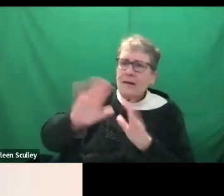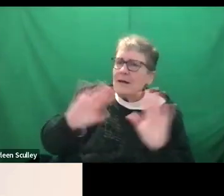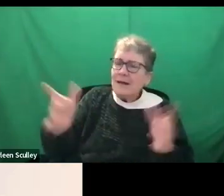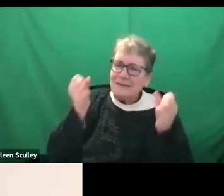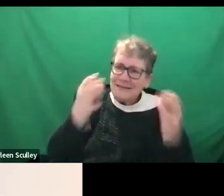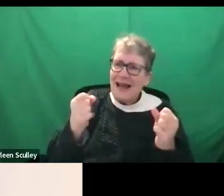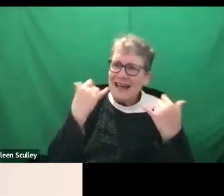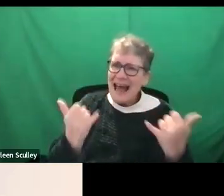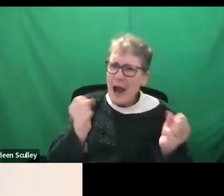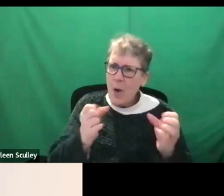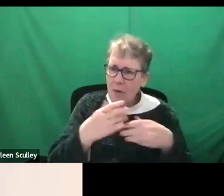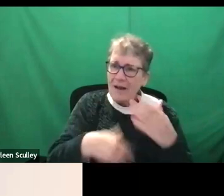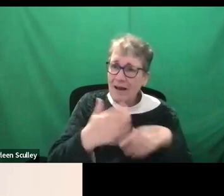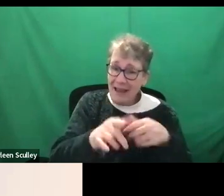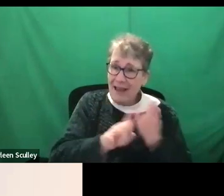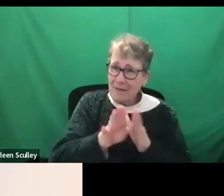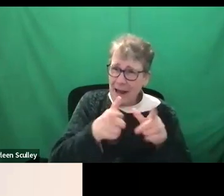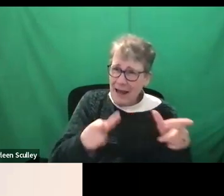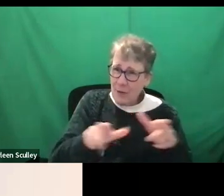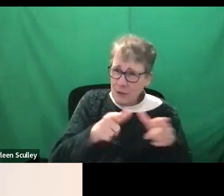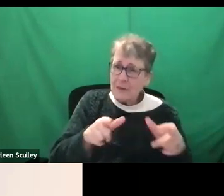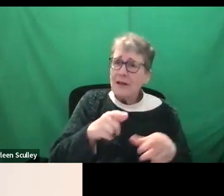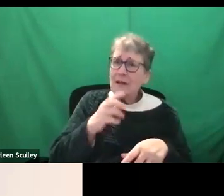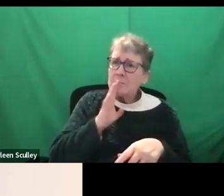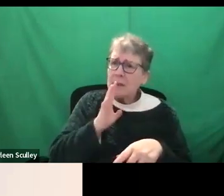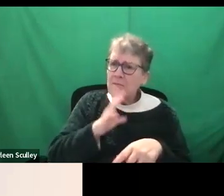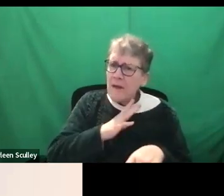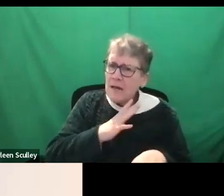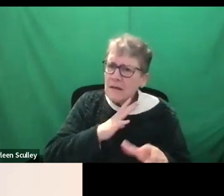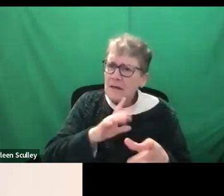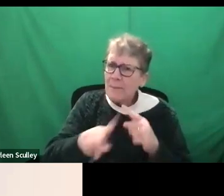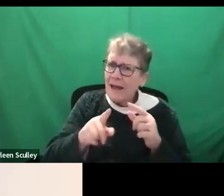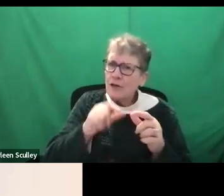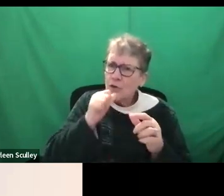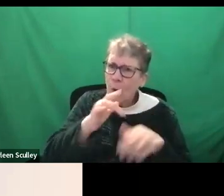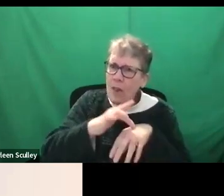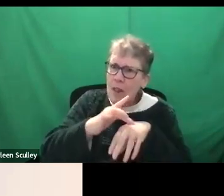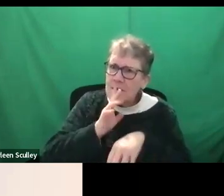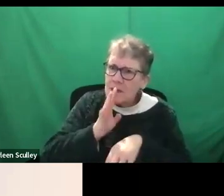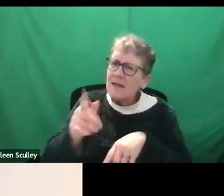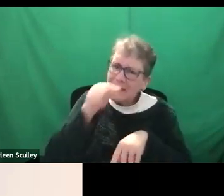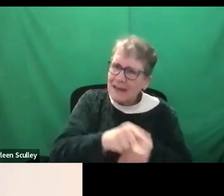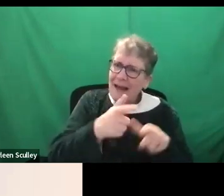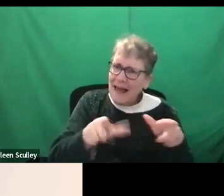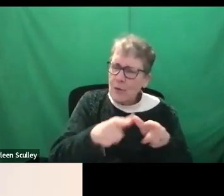There's this idea of, uh... waiting for the infant to, um...